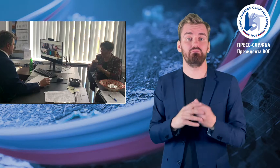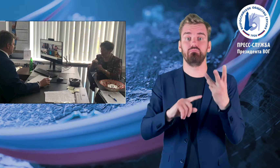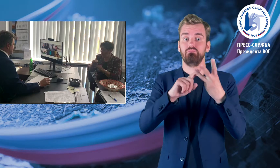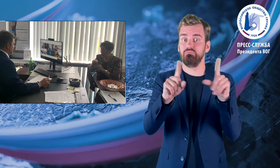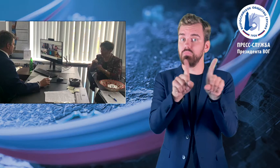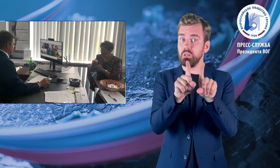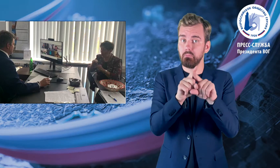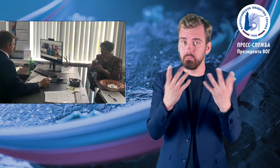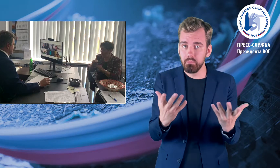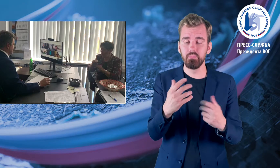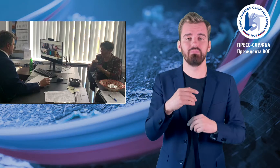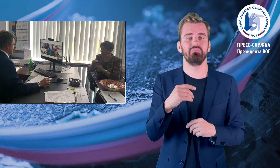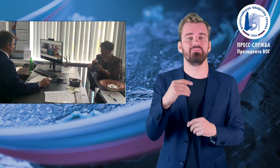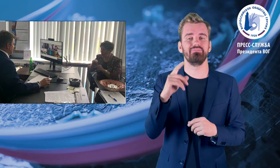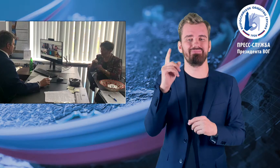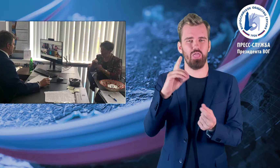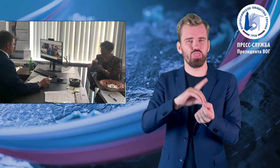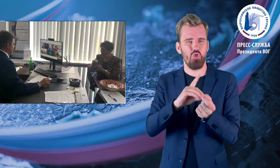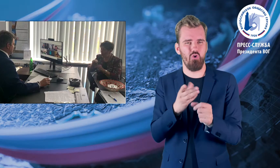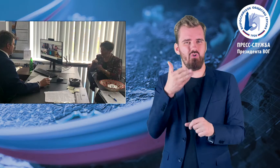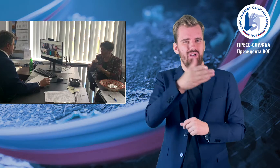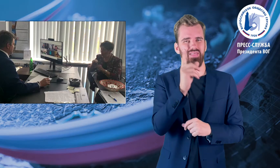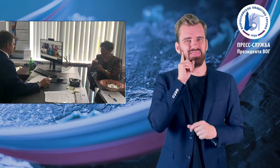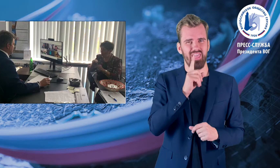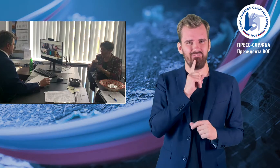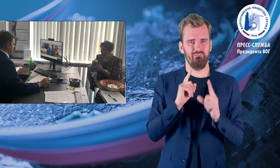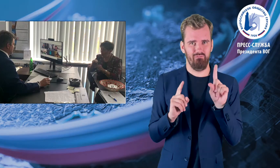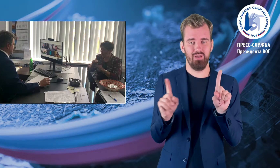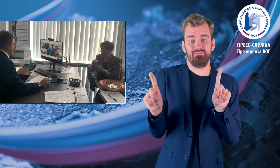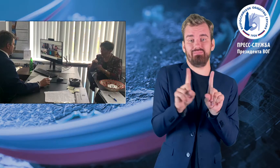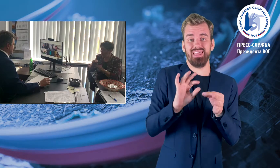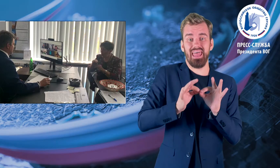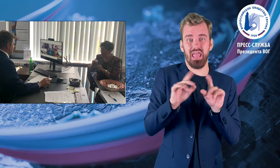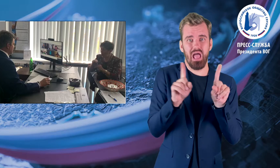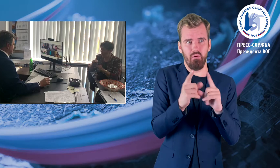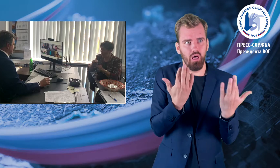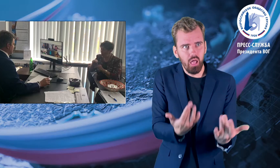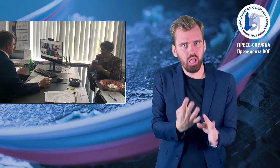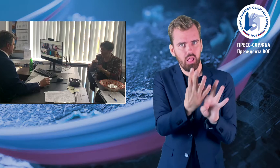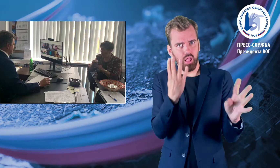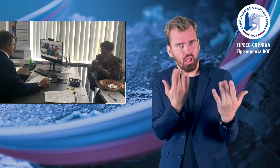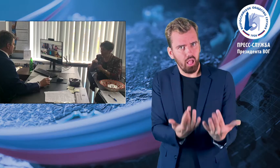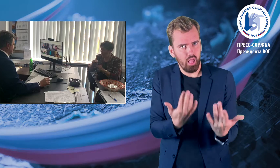the need to receive Deaf patients,